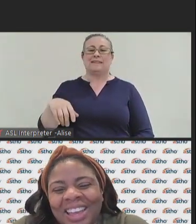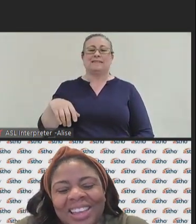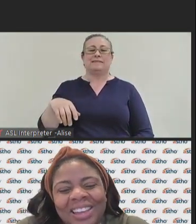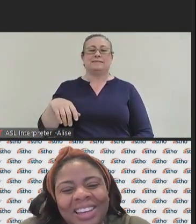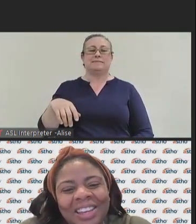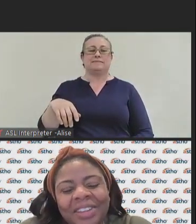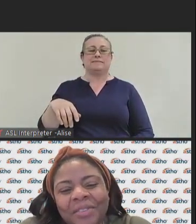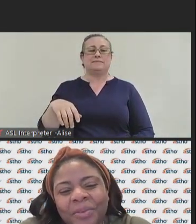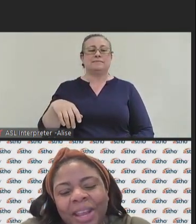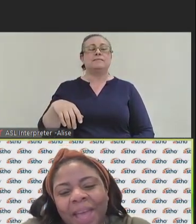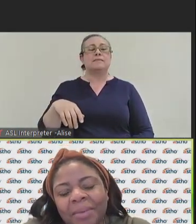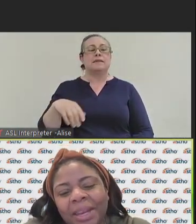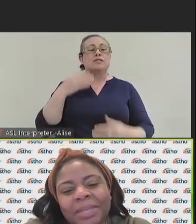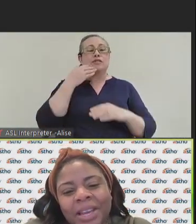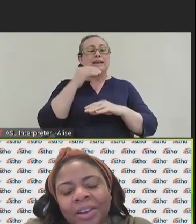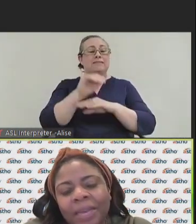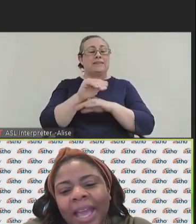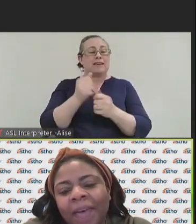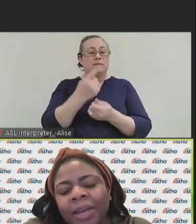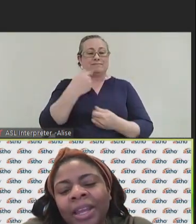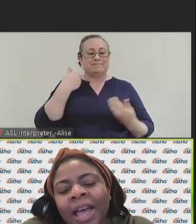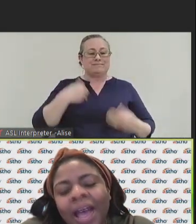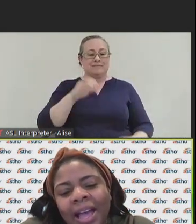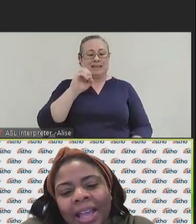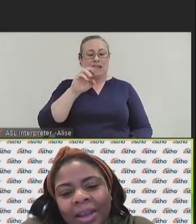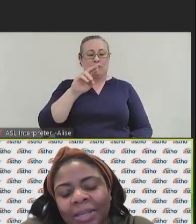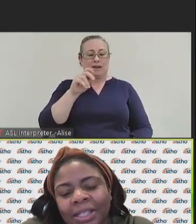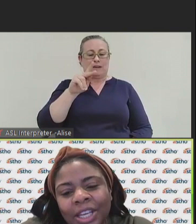Erica McGowan: Okay, good evening, everyone. Hi, my name is Erica McGowan. I am the senior